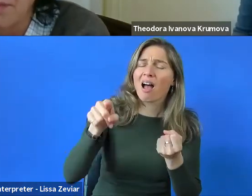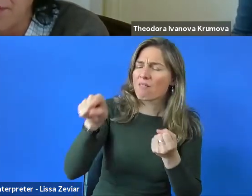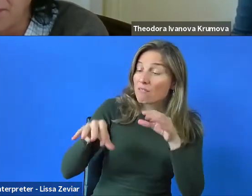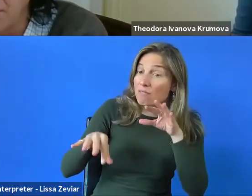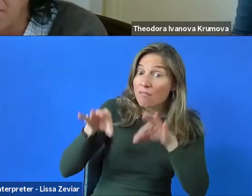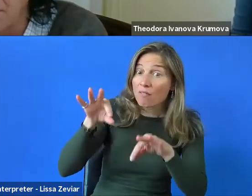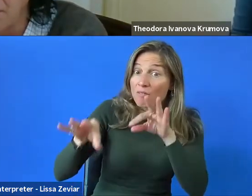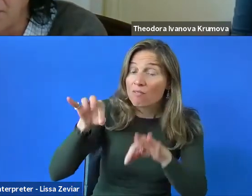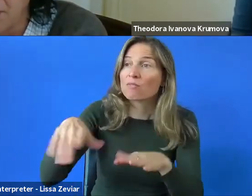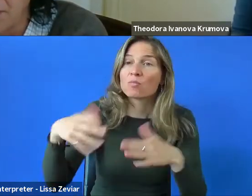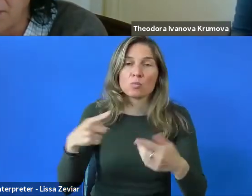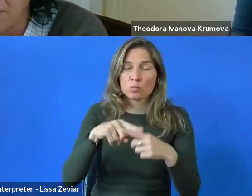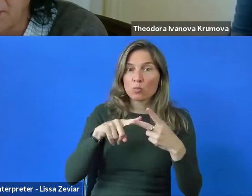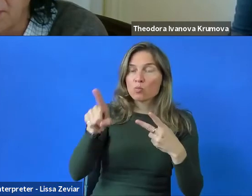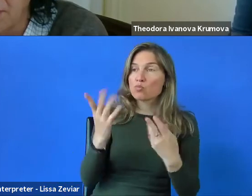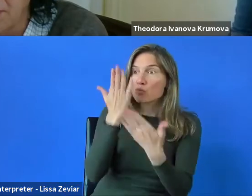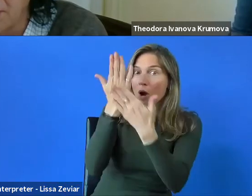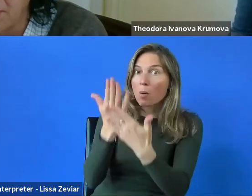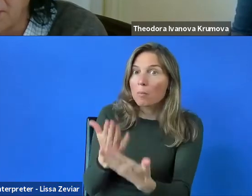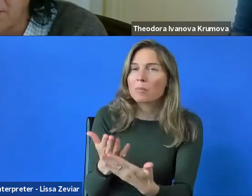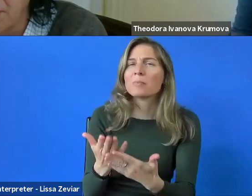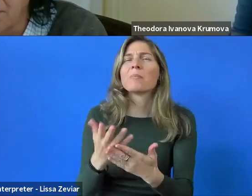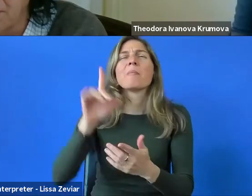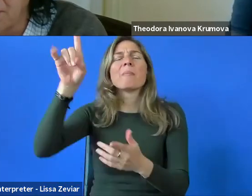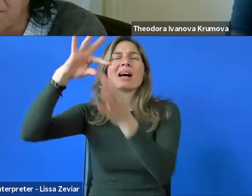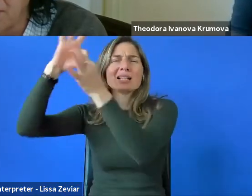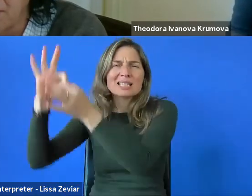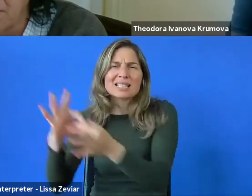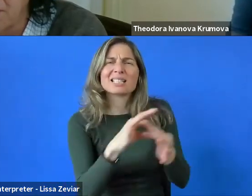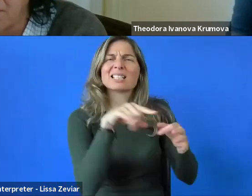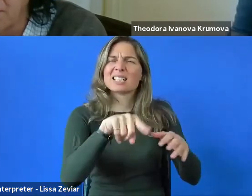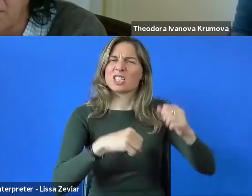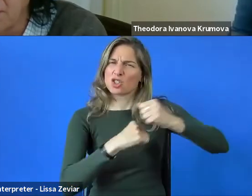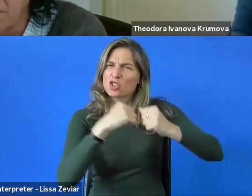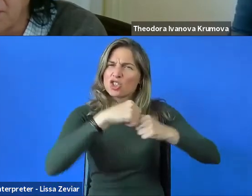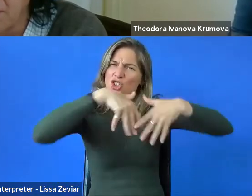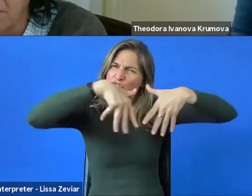when it comes to structural issues and sometimes allows the committees